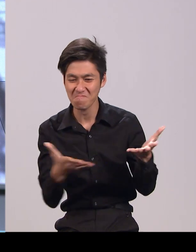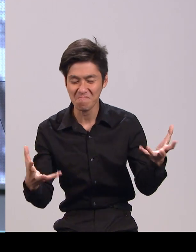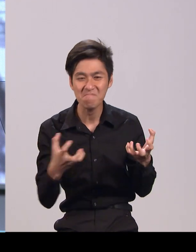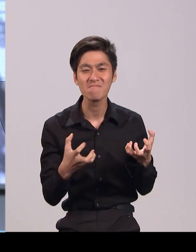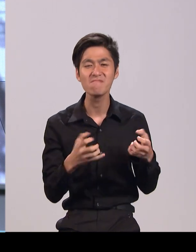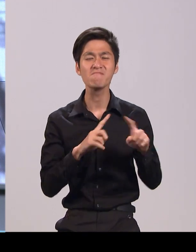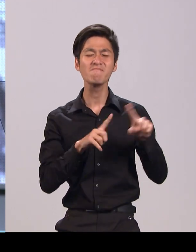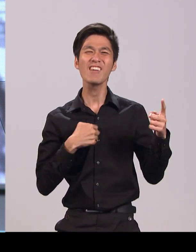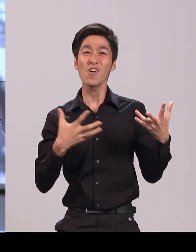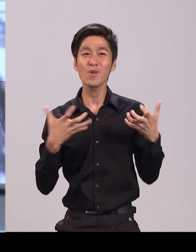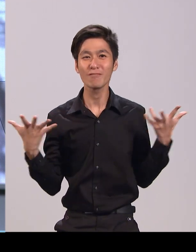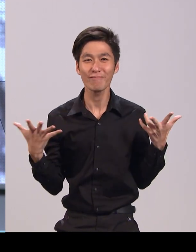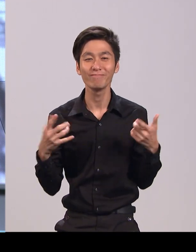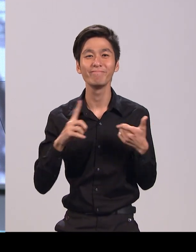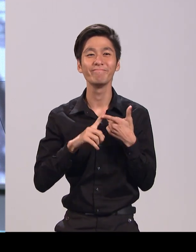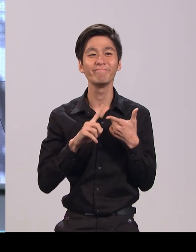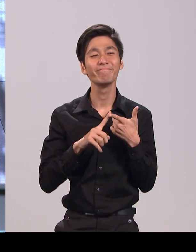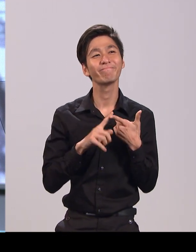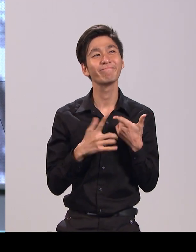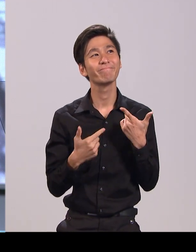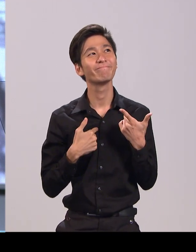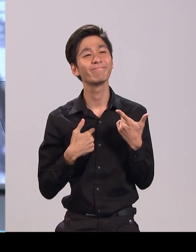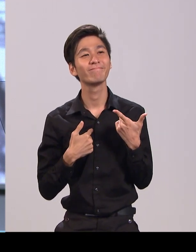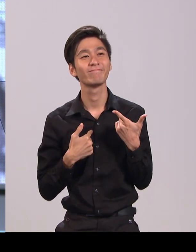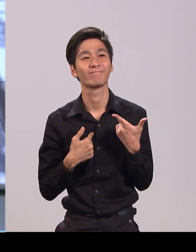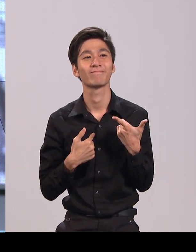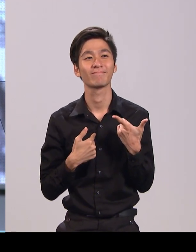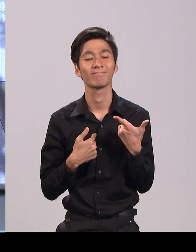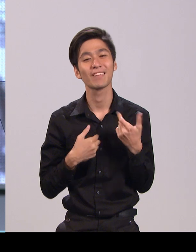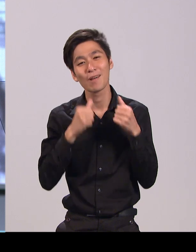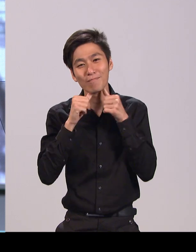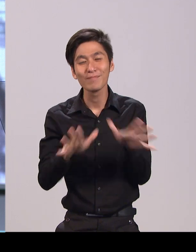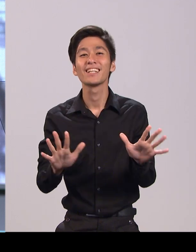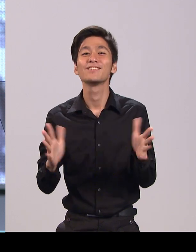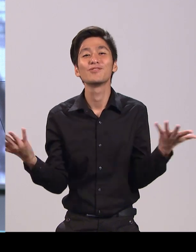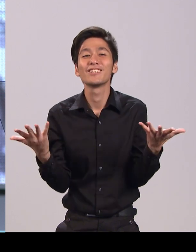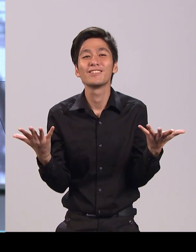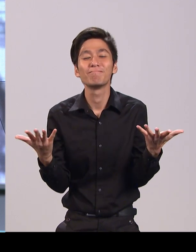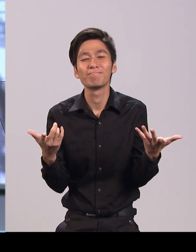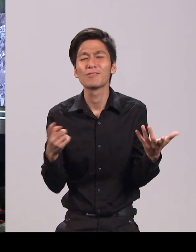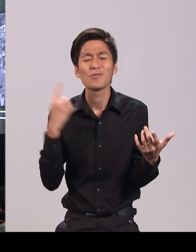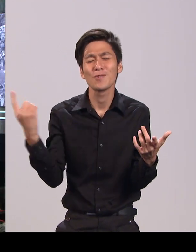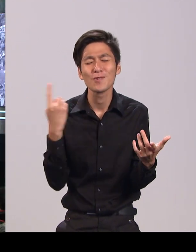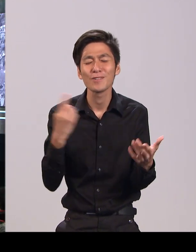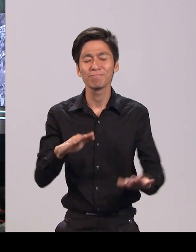But what I would like to have is that we be blessed with a ‘divine discontent’.